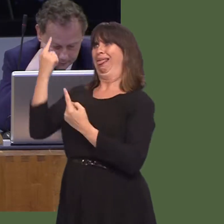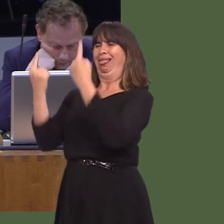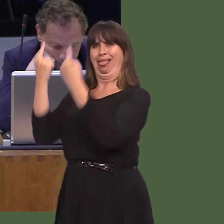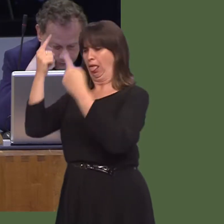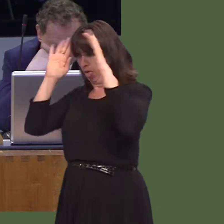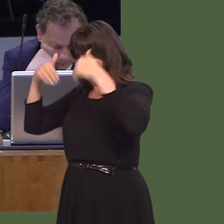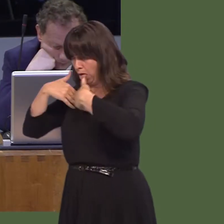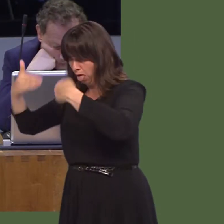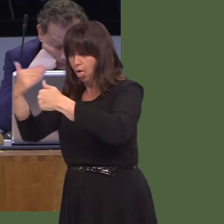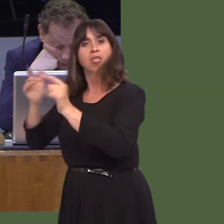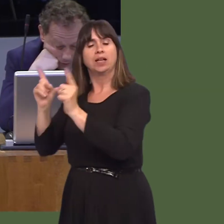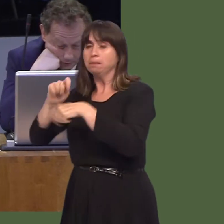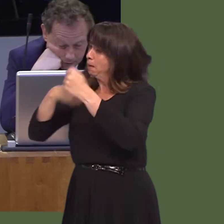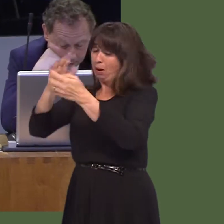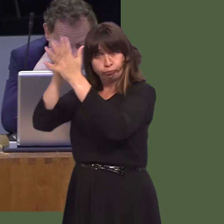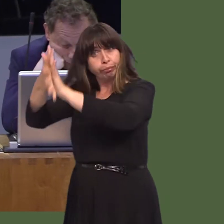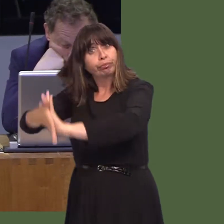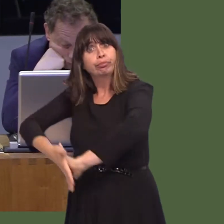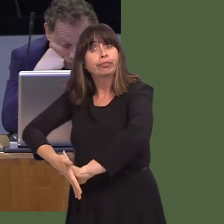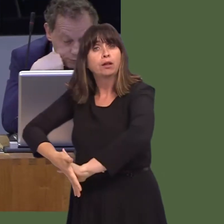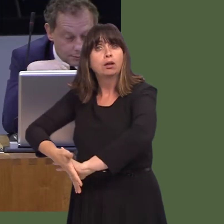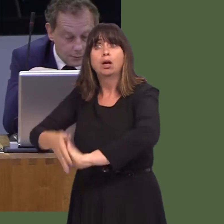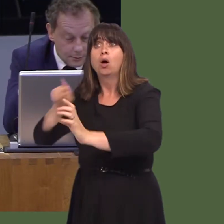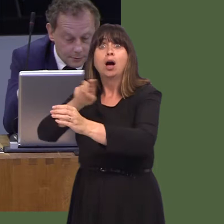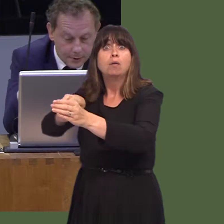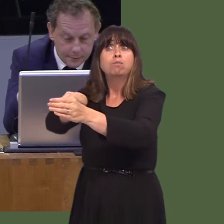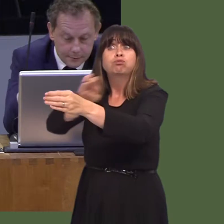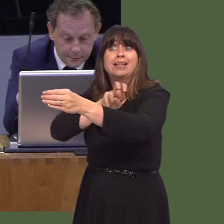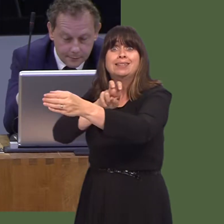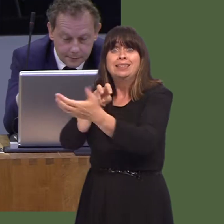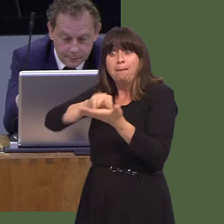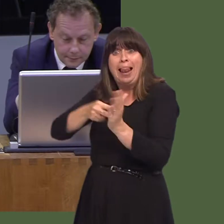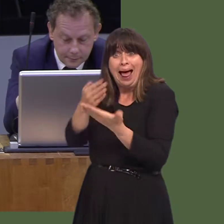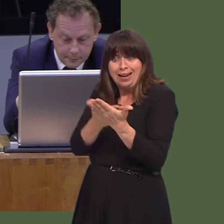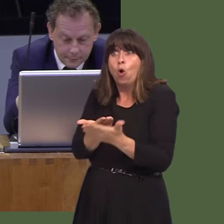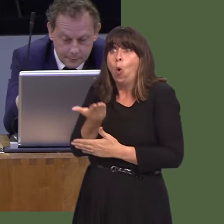And this has now all reached a crescendo, with a plan for Brexit that doesn't deliver Brexit.